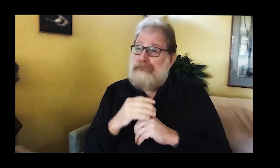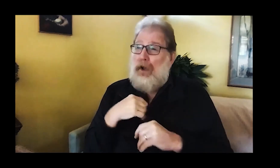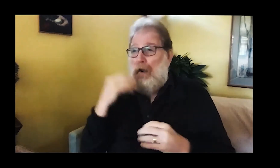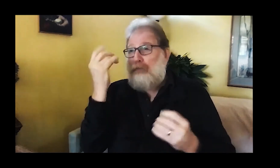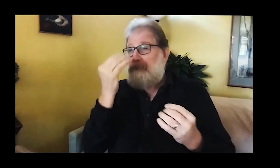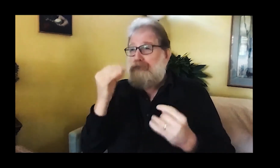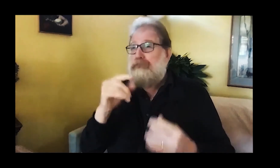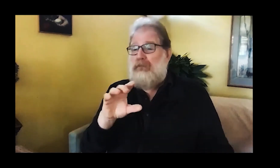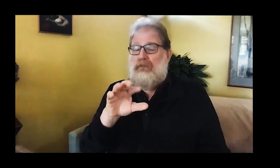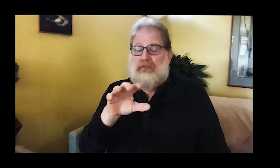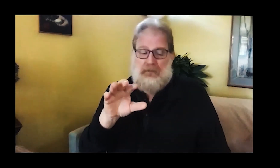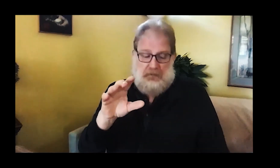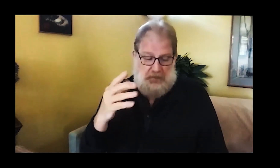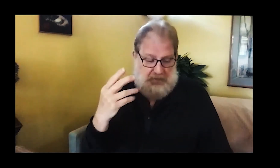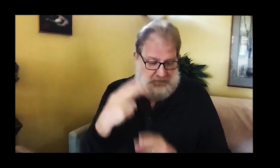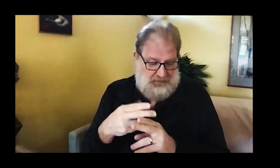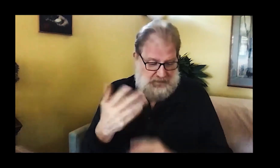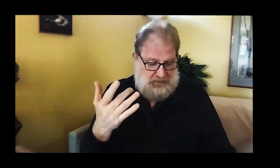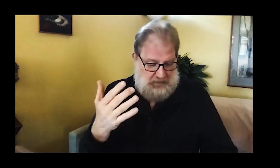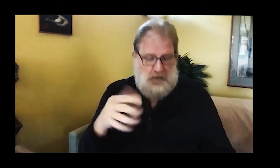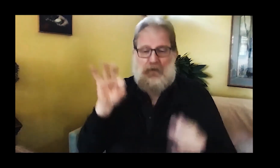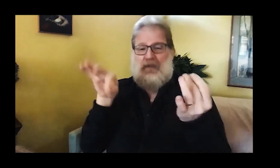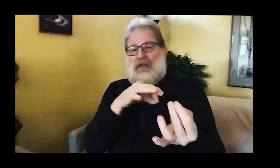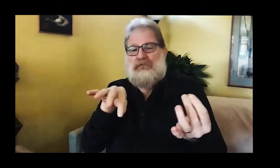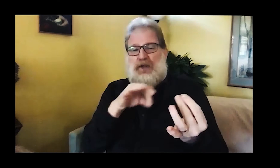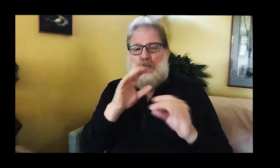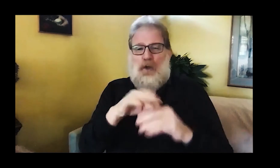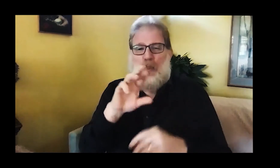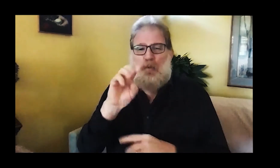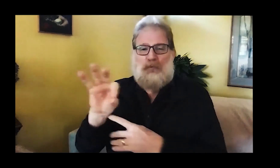I've thought about - what is the name of that character? Oh oh the play ‘Fiddler on the Roof’-